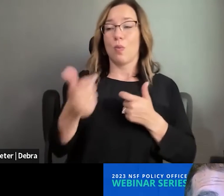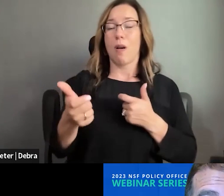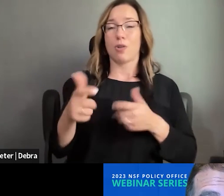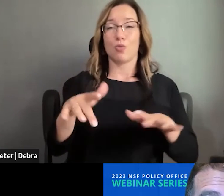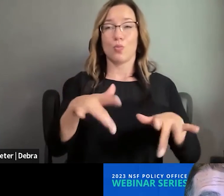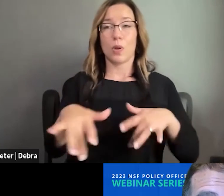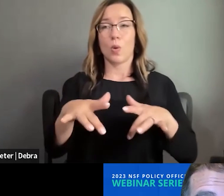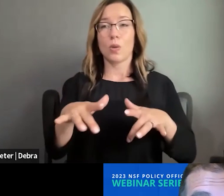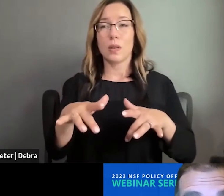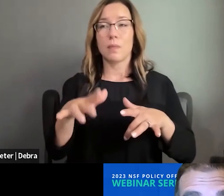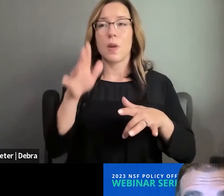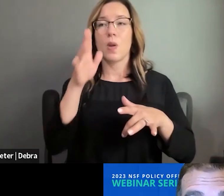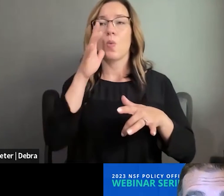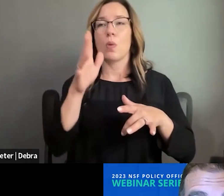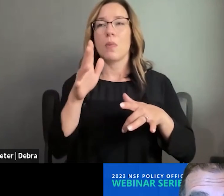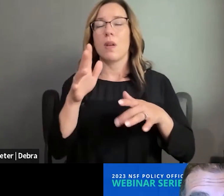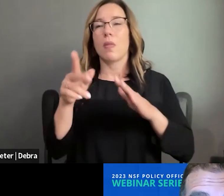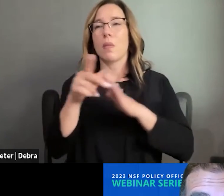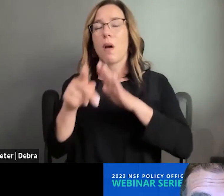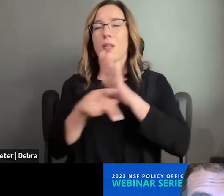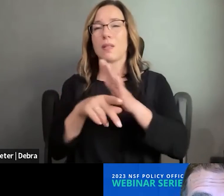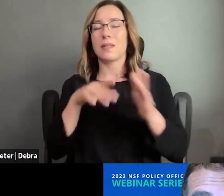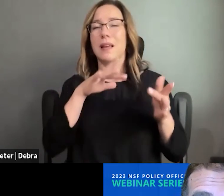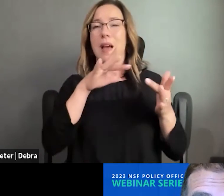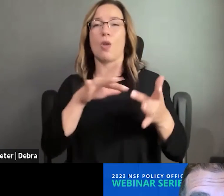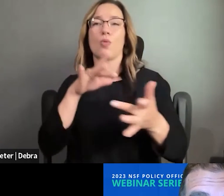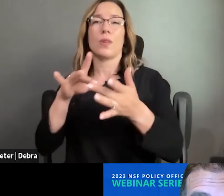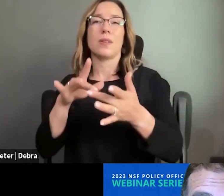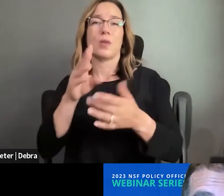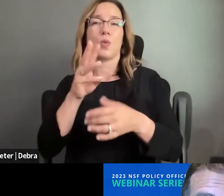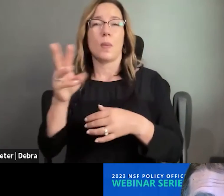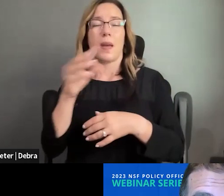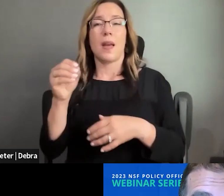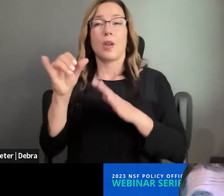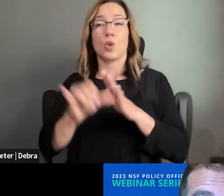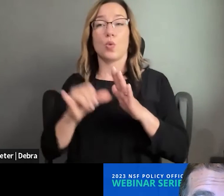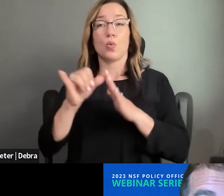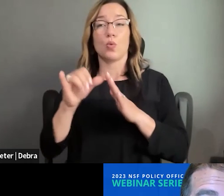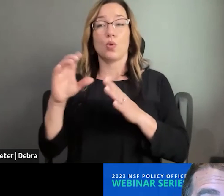you will find it on the Policy Outreach website and on our Youtube channel in the coming weeks.